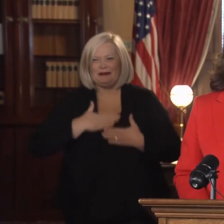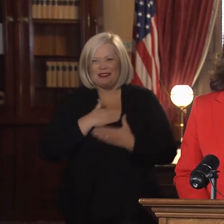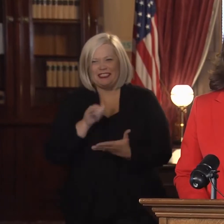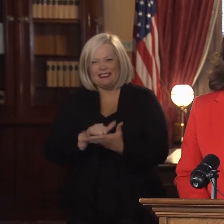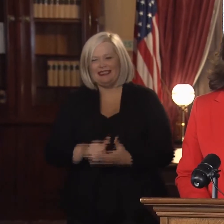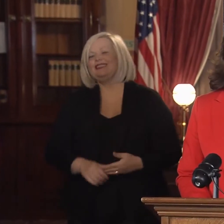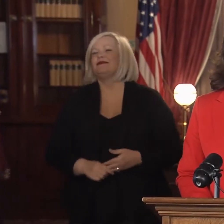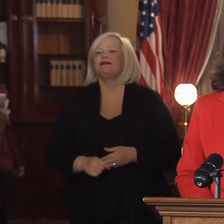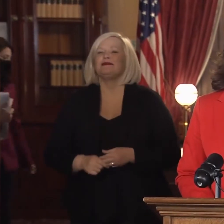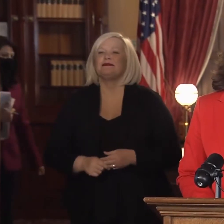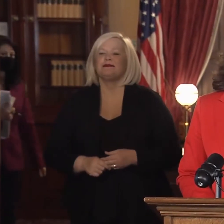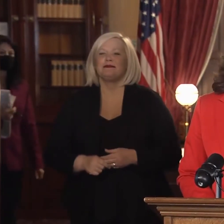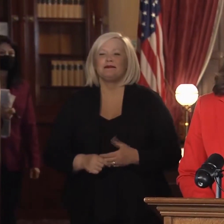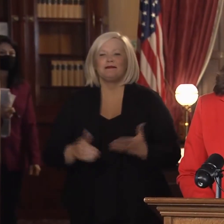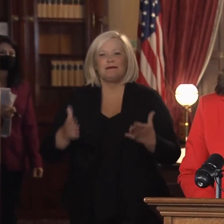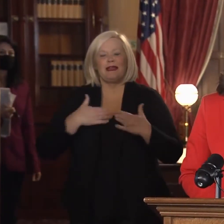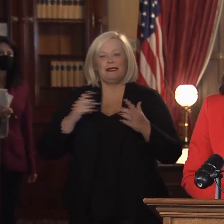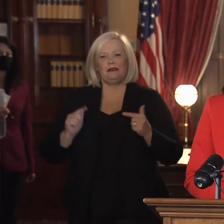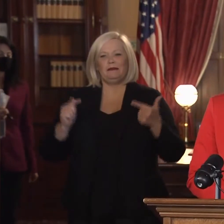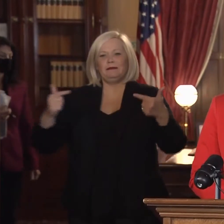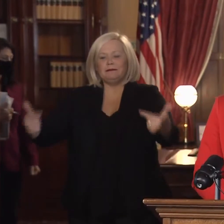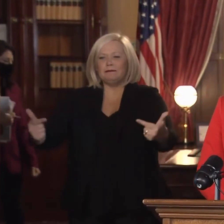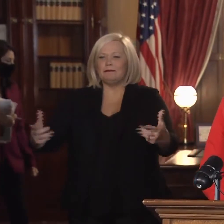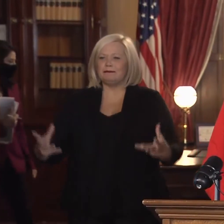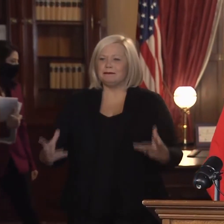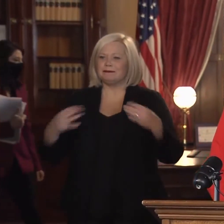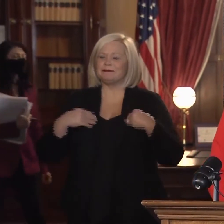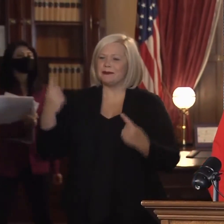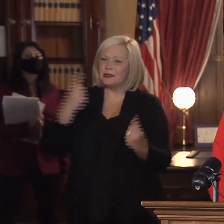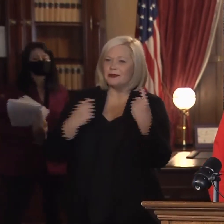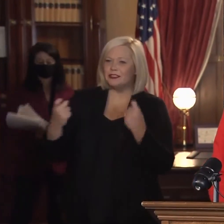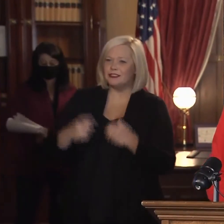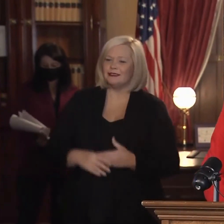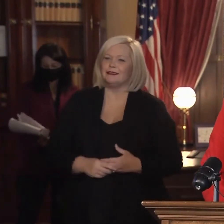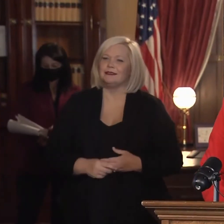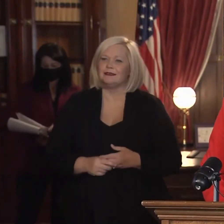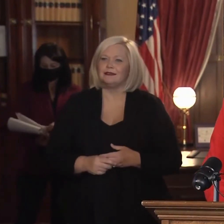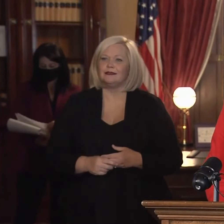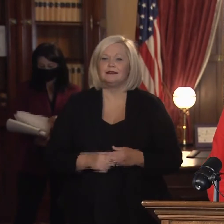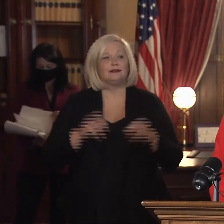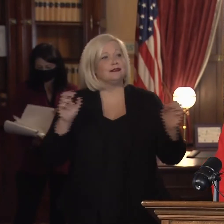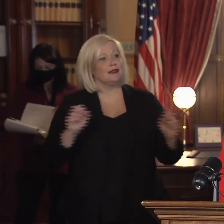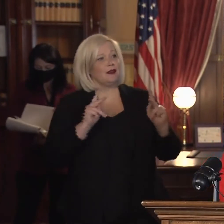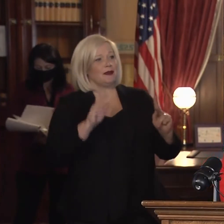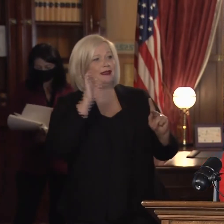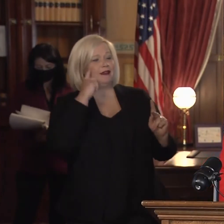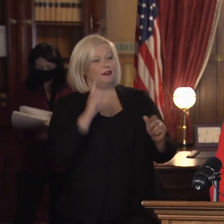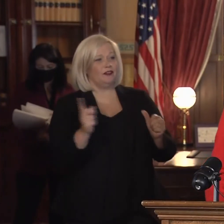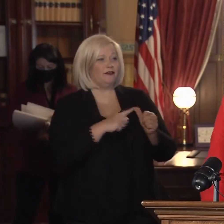NESTLE. THAT WAS A GOOD REMINDER FOR ME TOO. THANK YOU APPRECIATE IT.